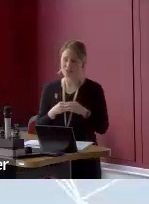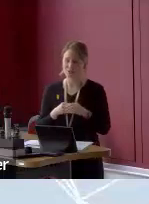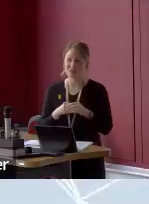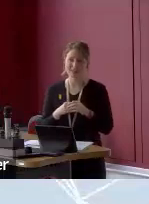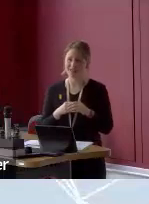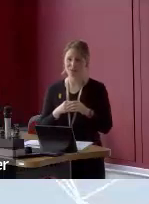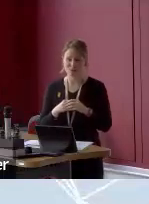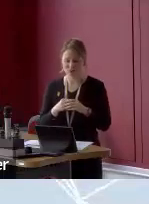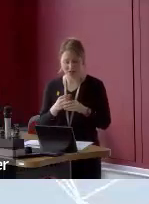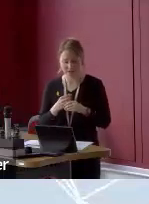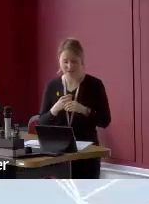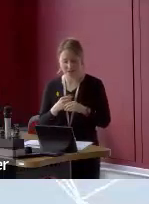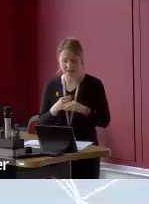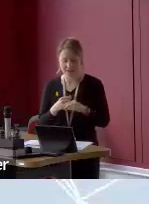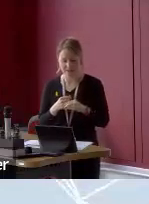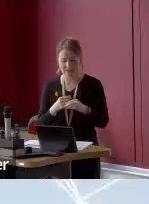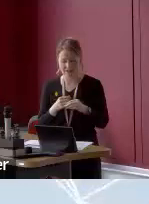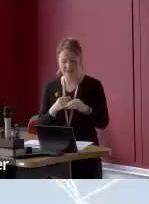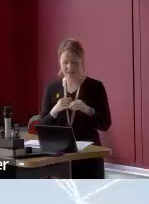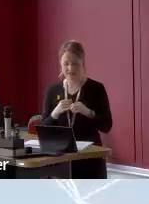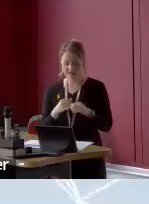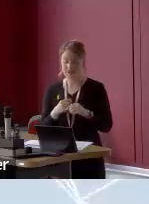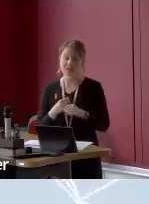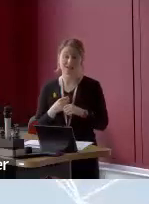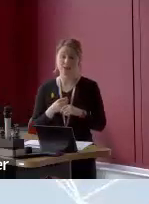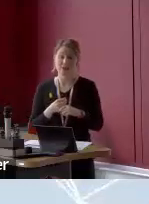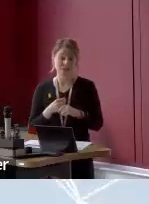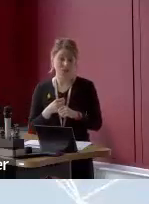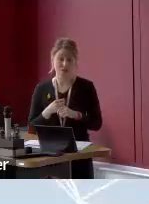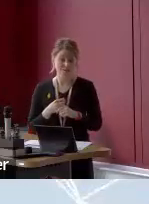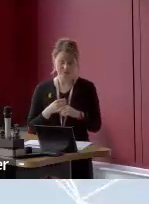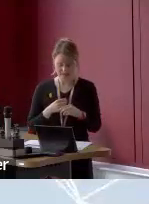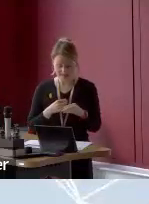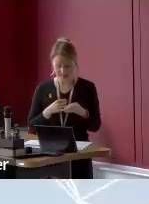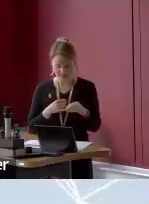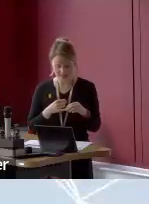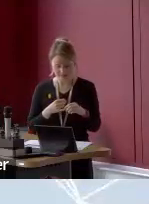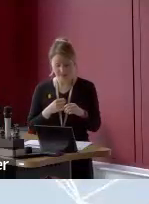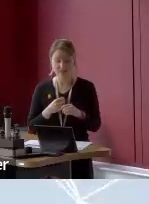attitudes and that is huge challenge and. It takes it’s very difficult thing to measure and it takes